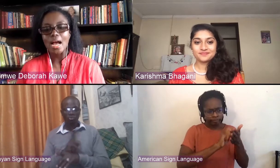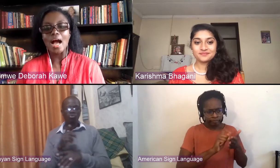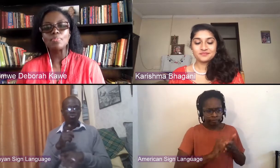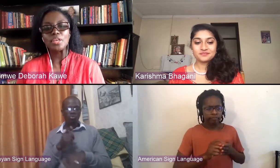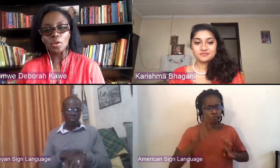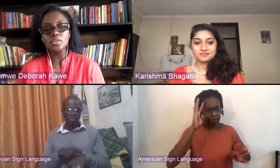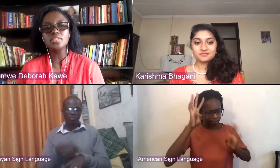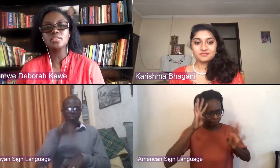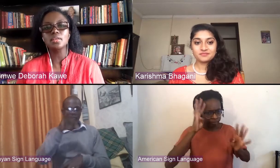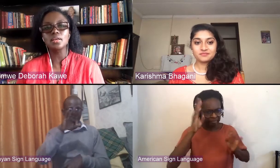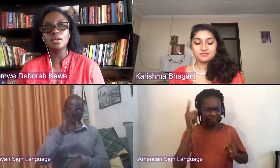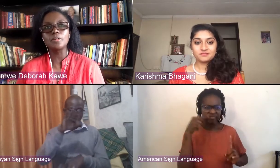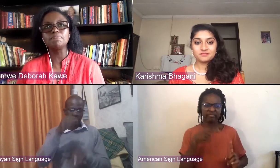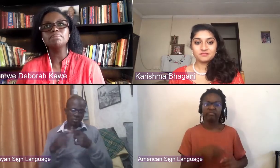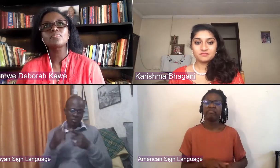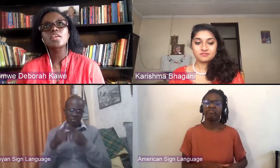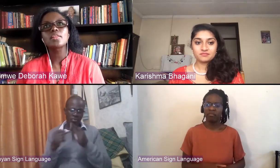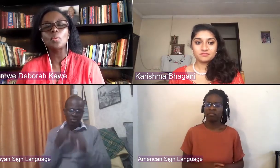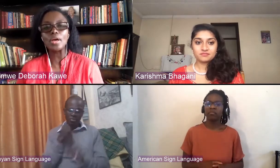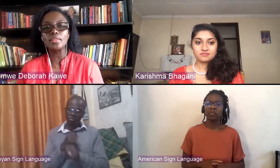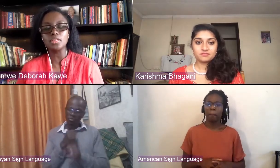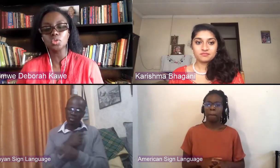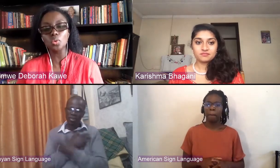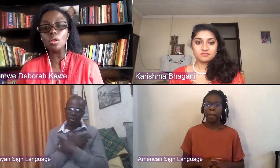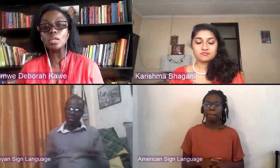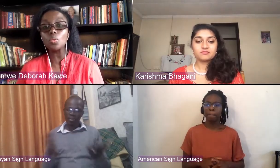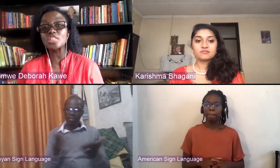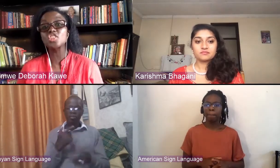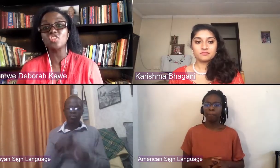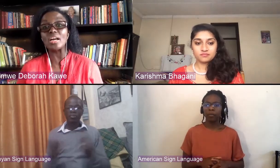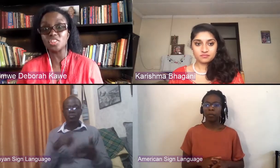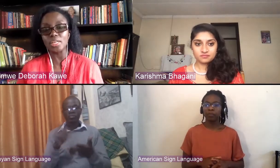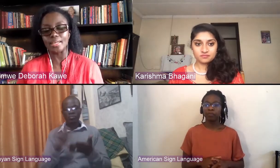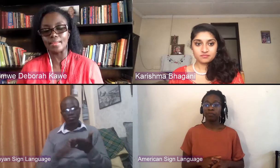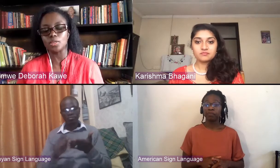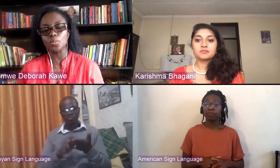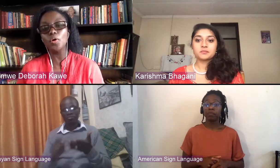And because the way the school was structured at that point,